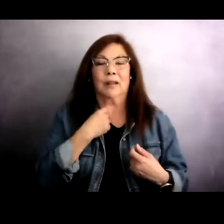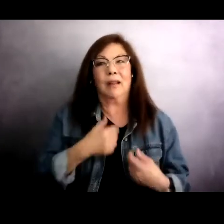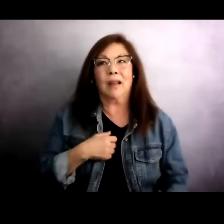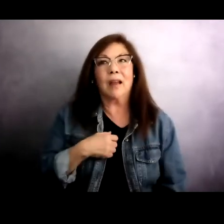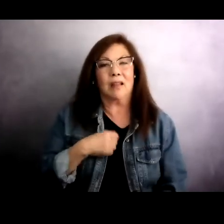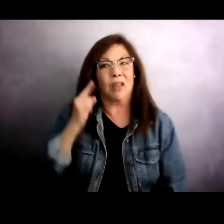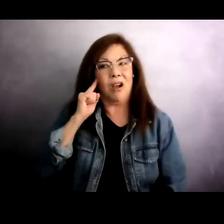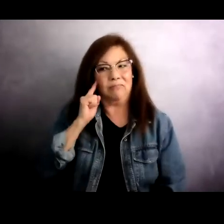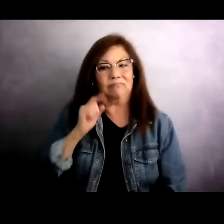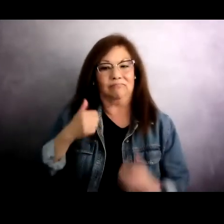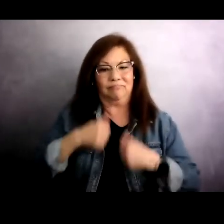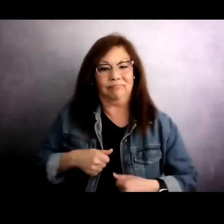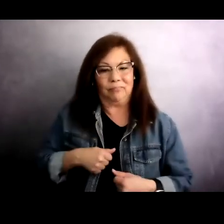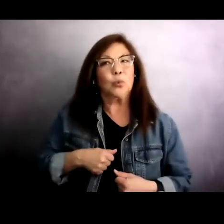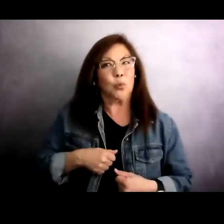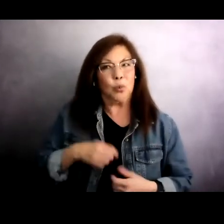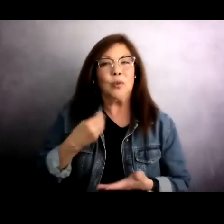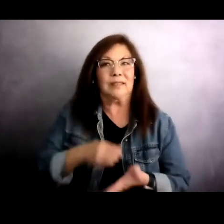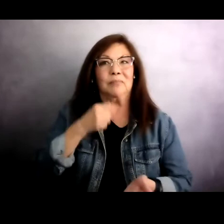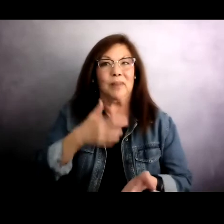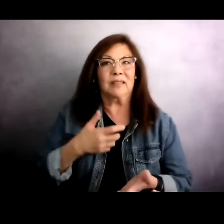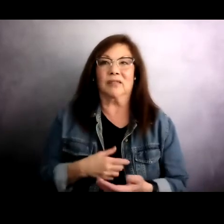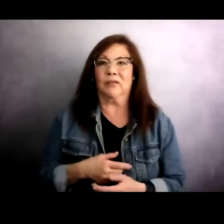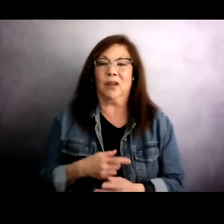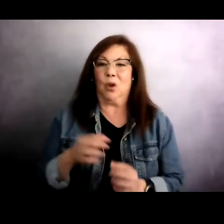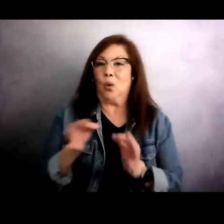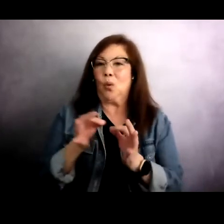his run for the summer did, and it worked in all angles.